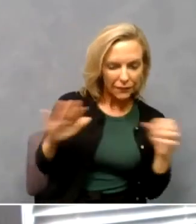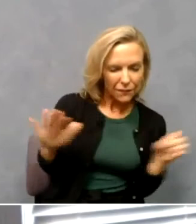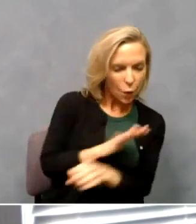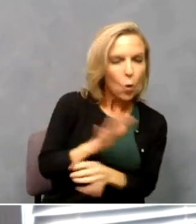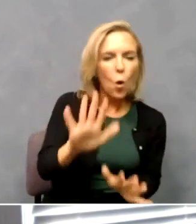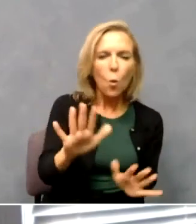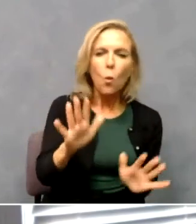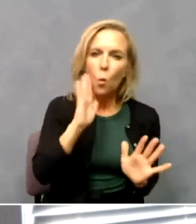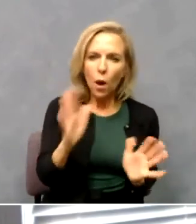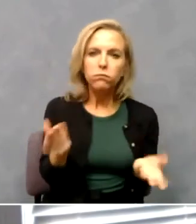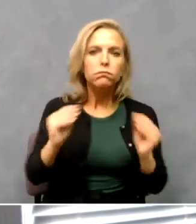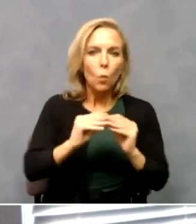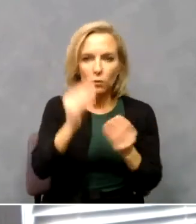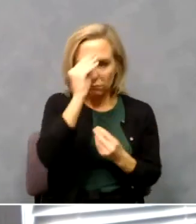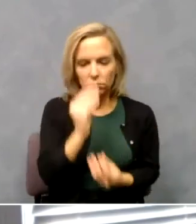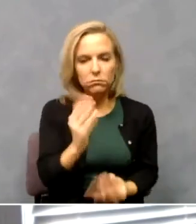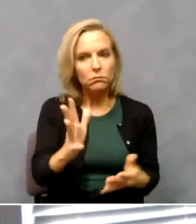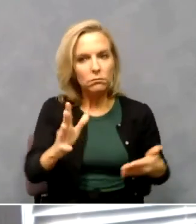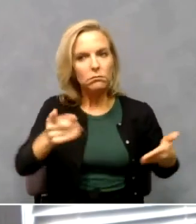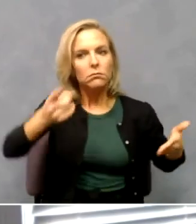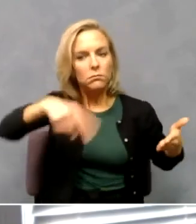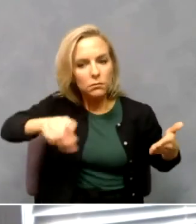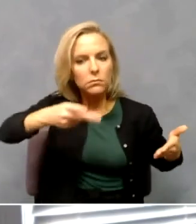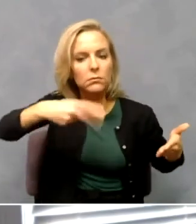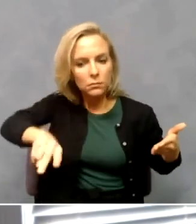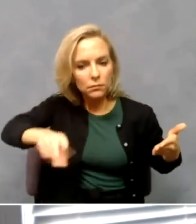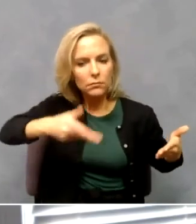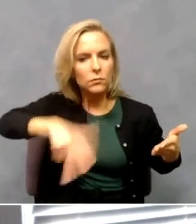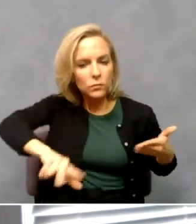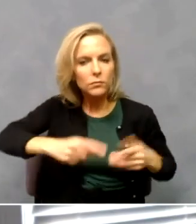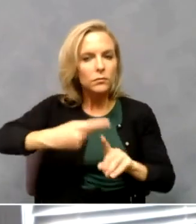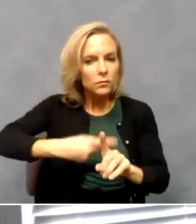the short next couple months as they follow. So we are committed to doing